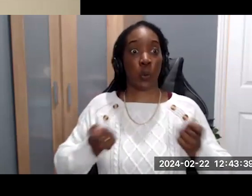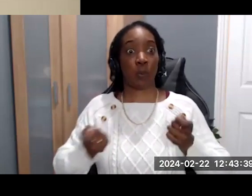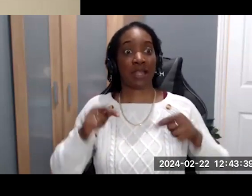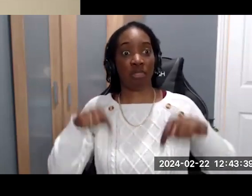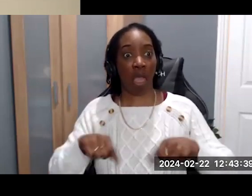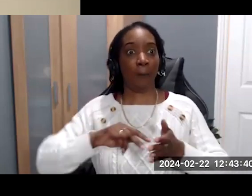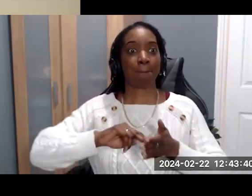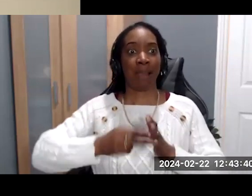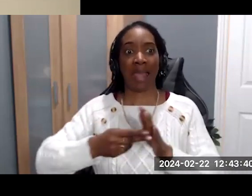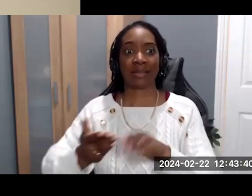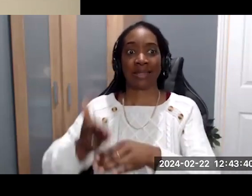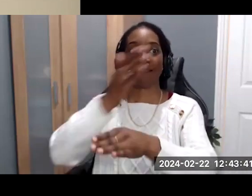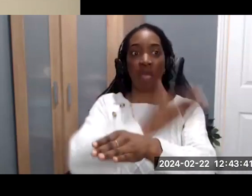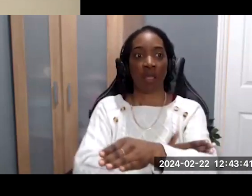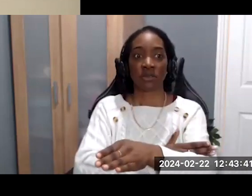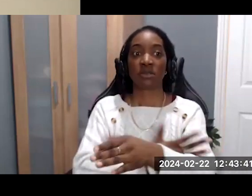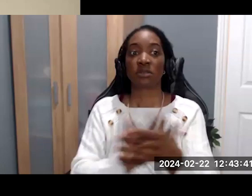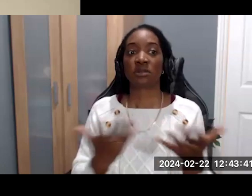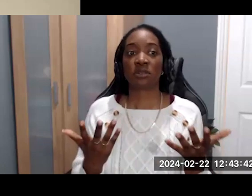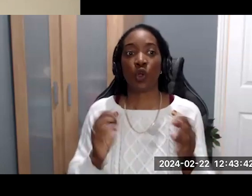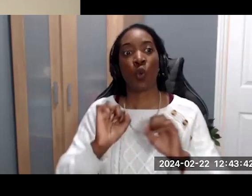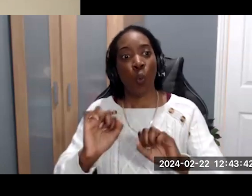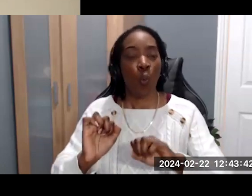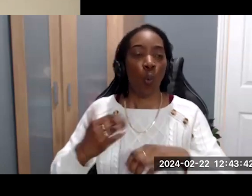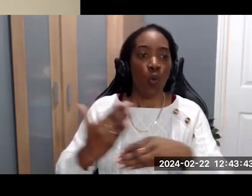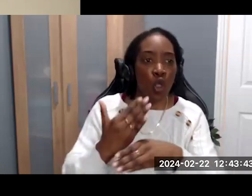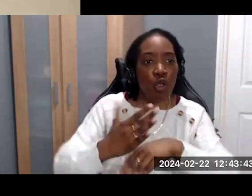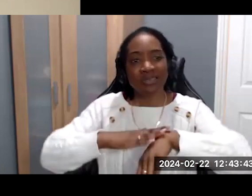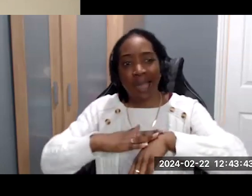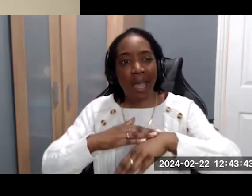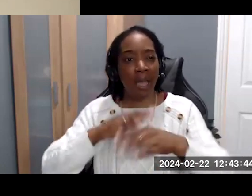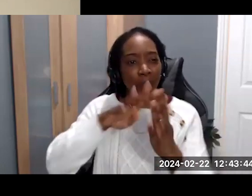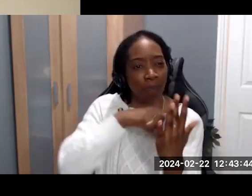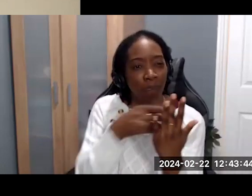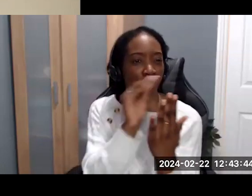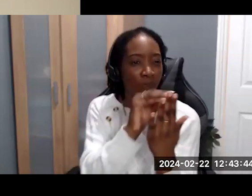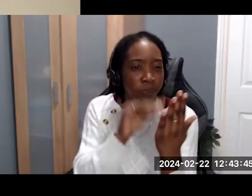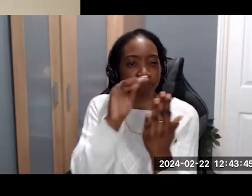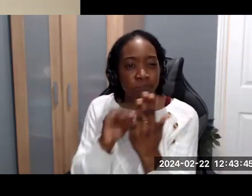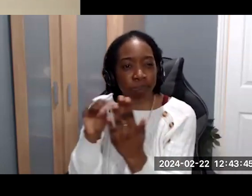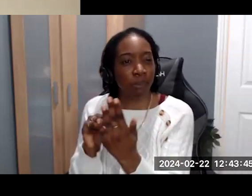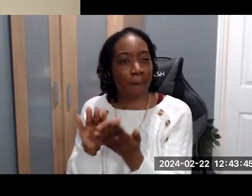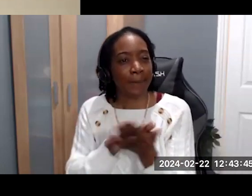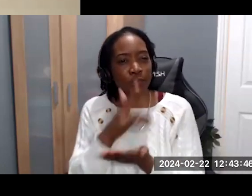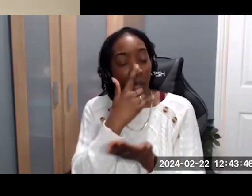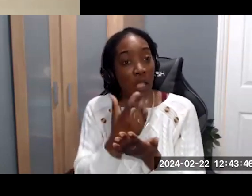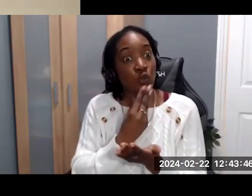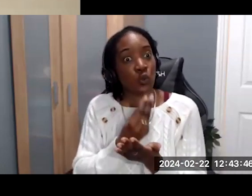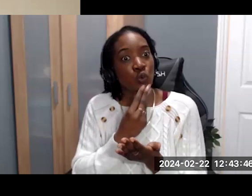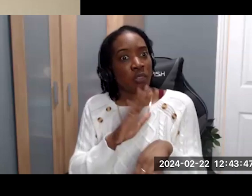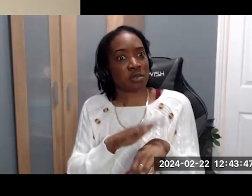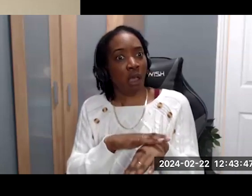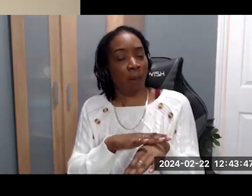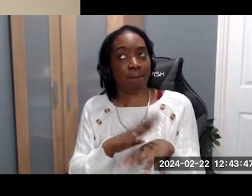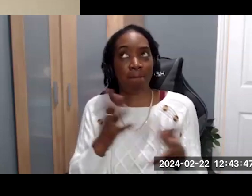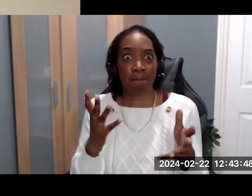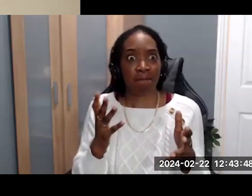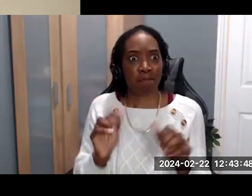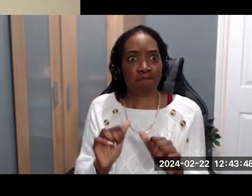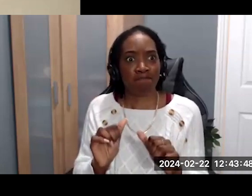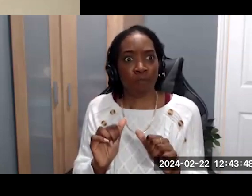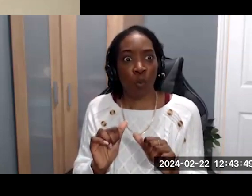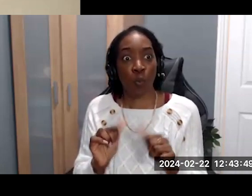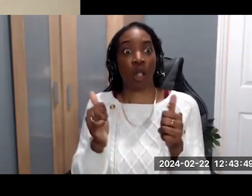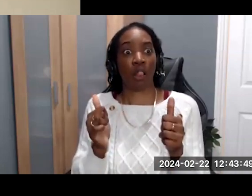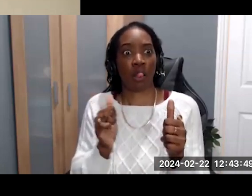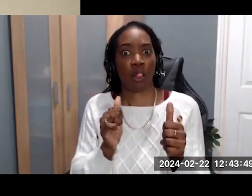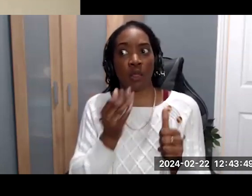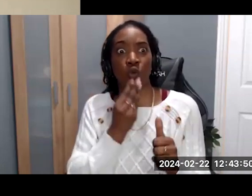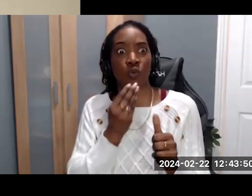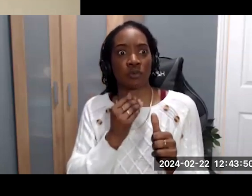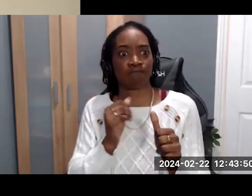in well in advance your work so that you can use the time you have there at best and when